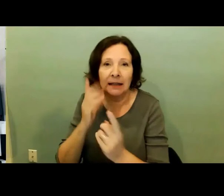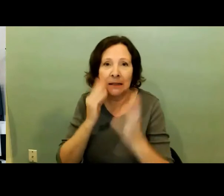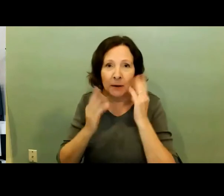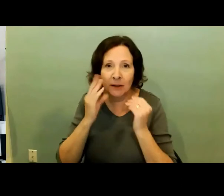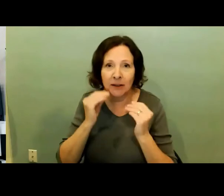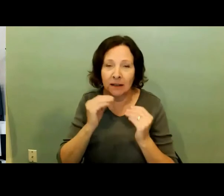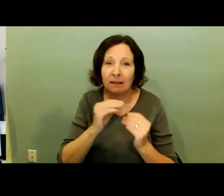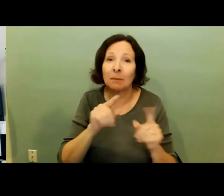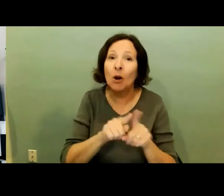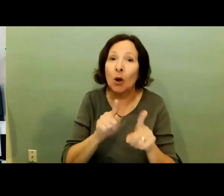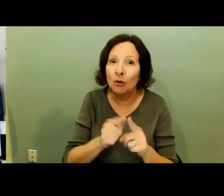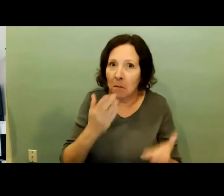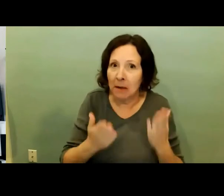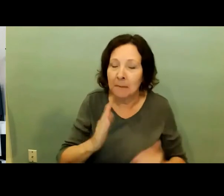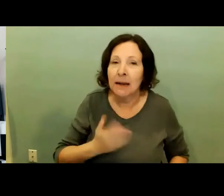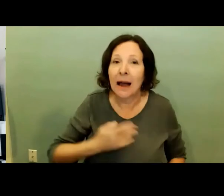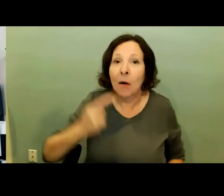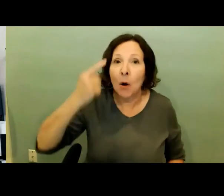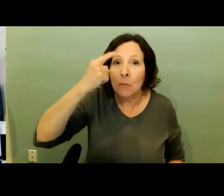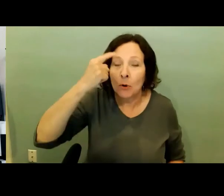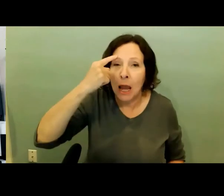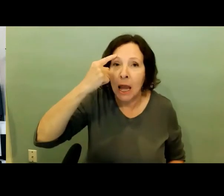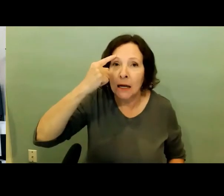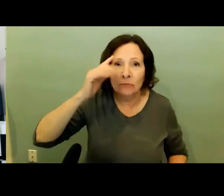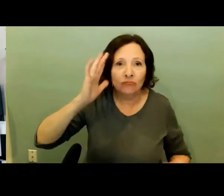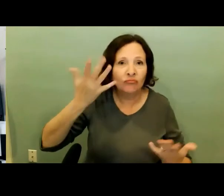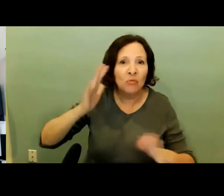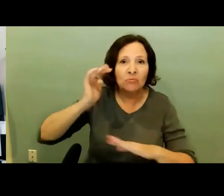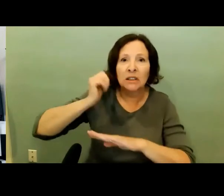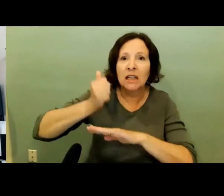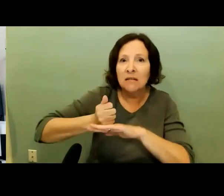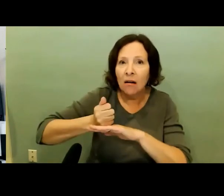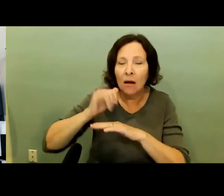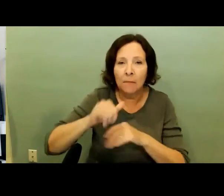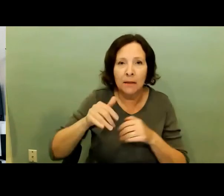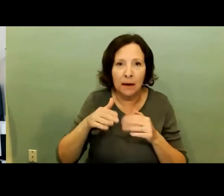We need to become more cognizant and knowledgeable of differences within racial groups,